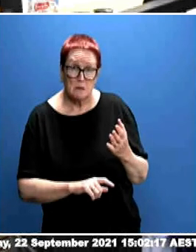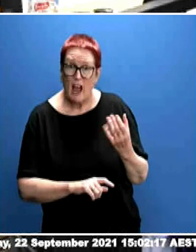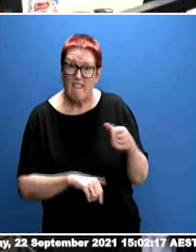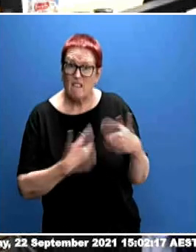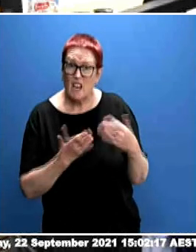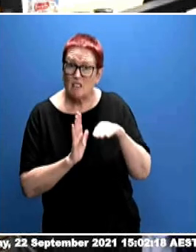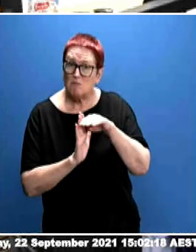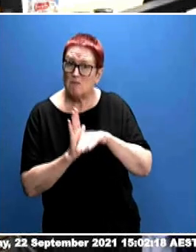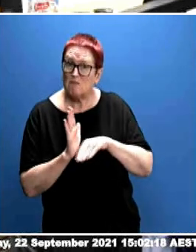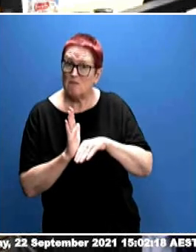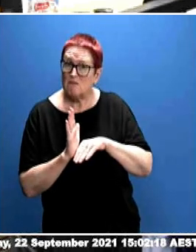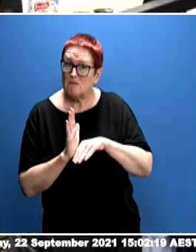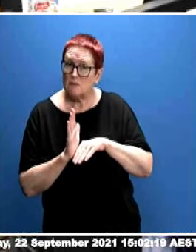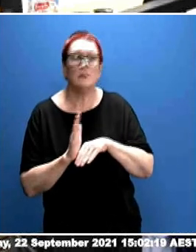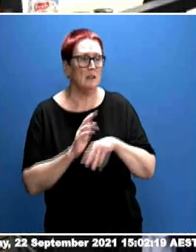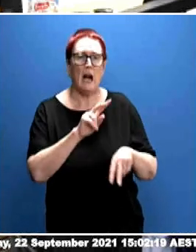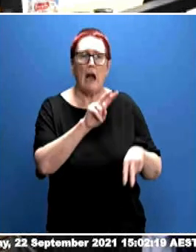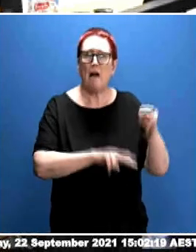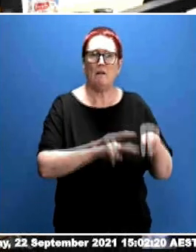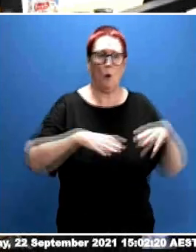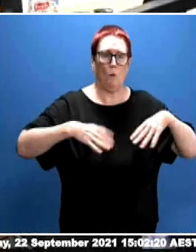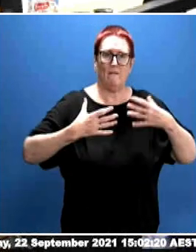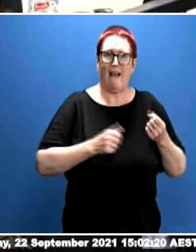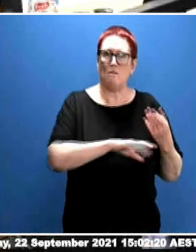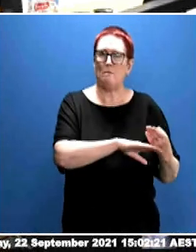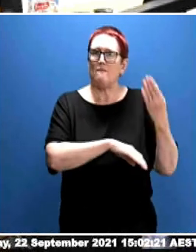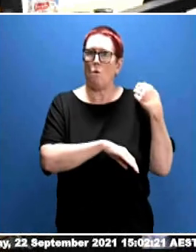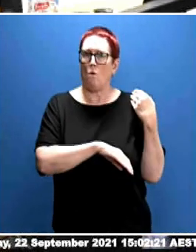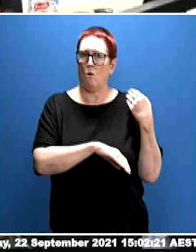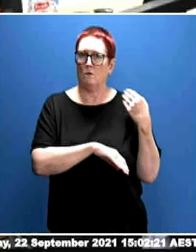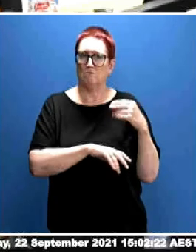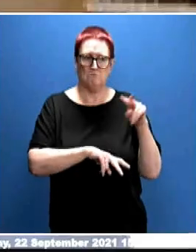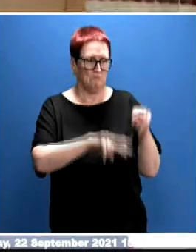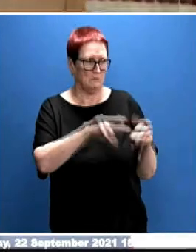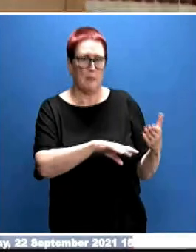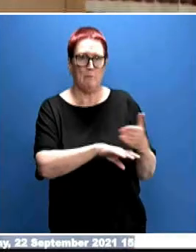That assessment comes already with the child. This is an assessment made prior to the child arriving.